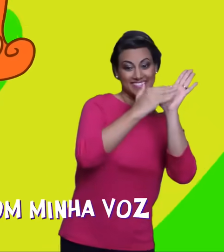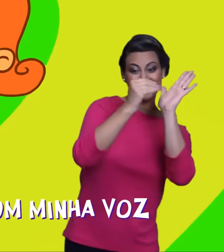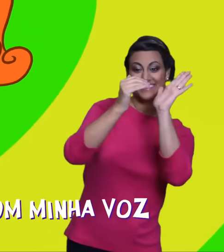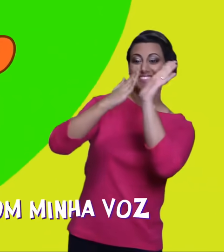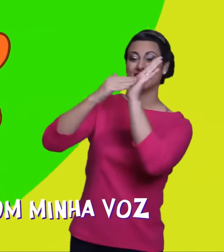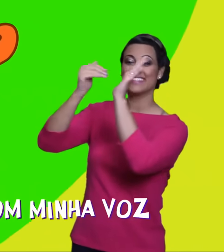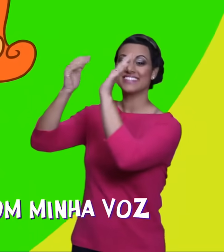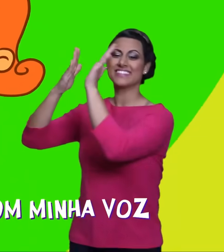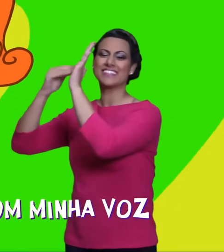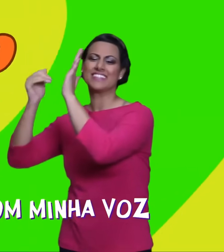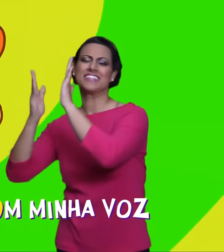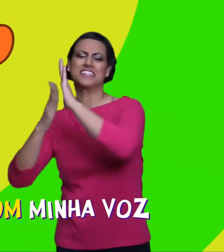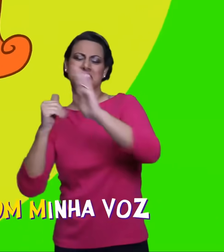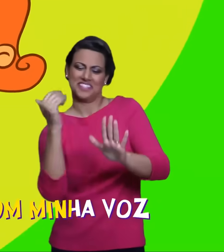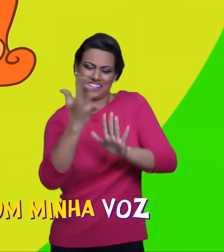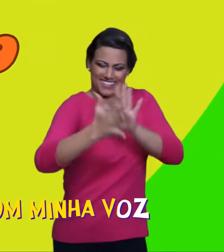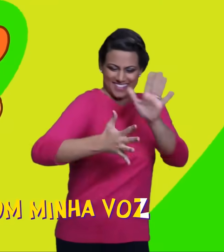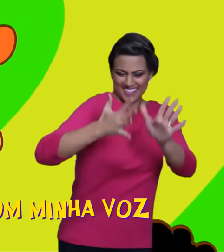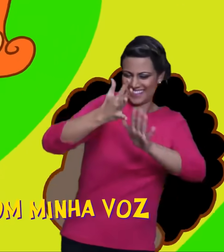I WILL PRAISE CHRIST WITH MY VOICE